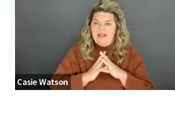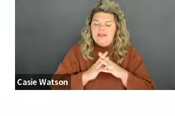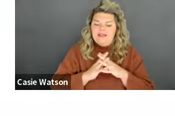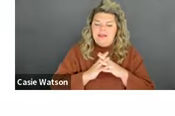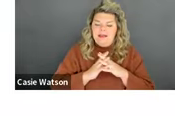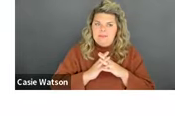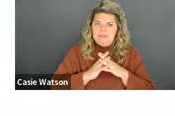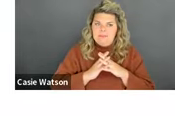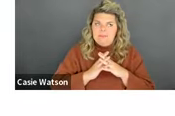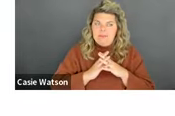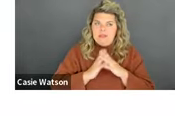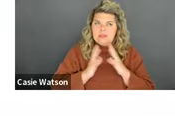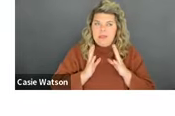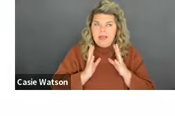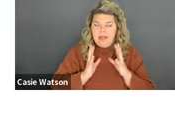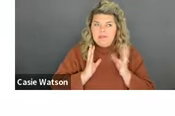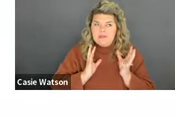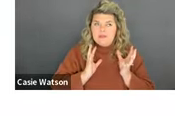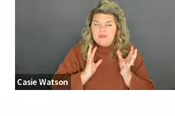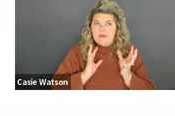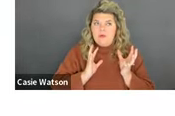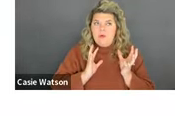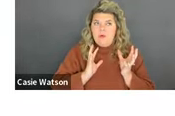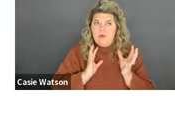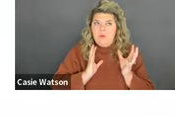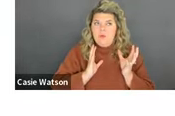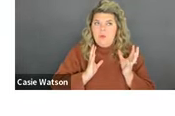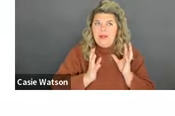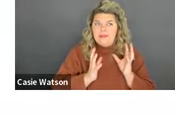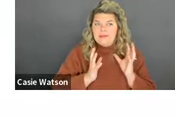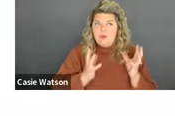And sometimes when someone is signing,